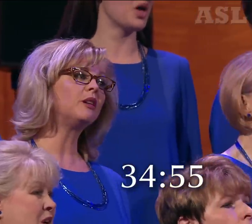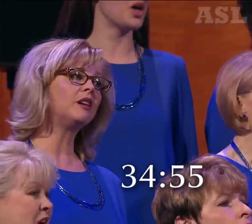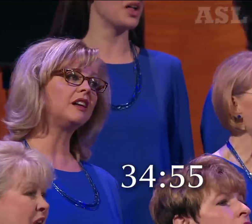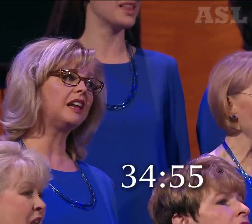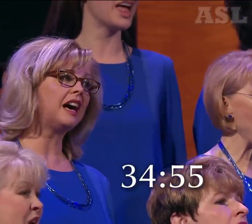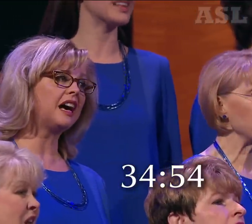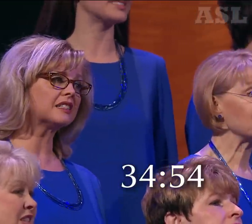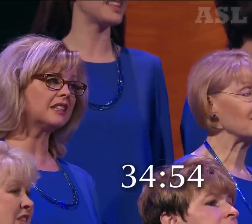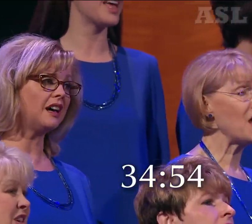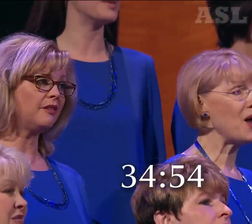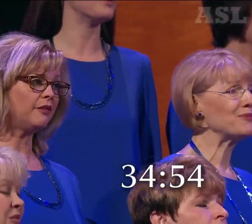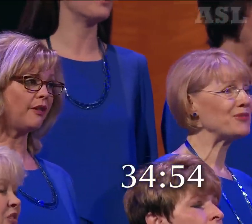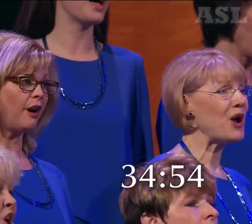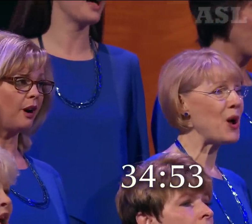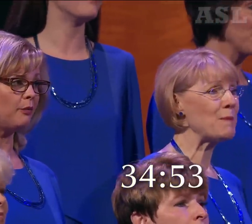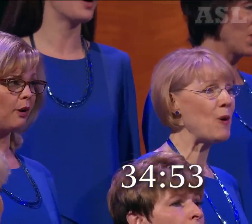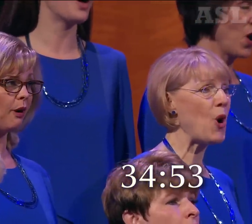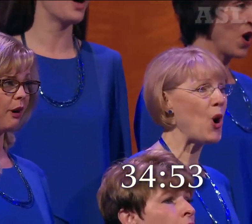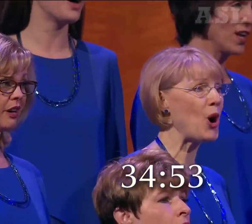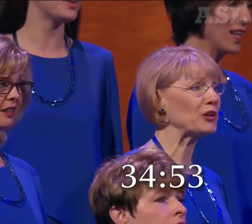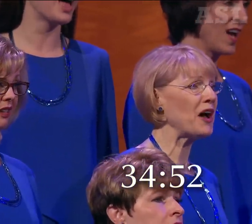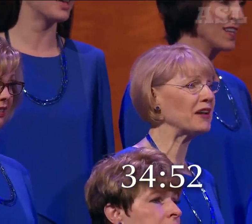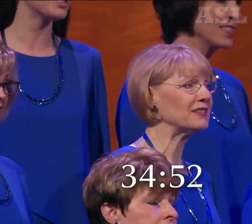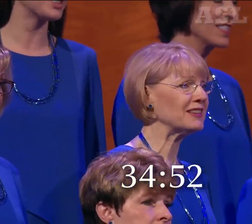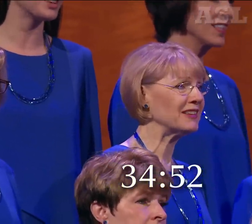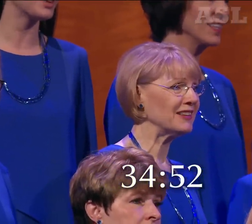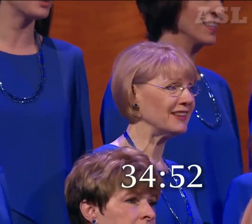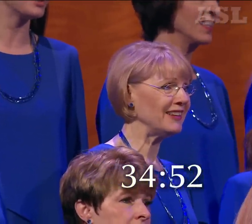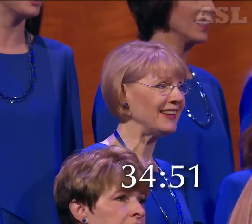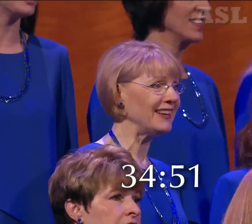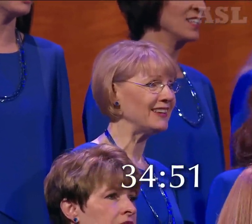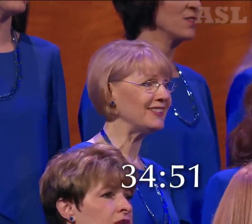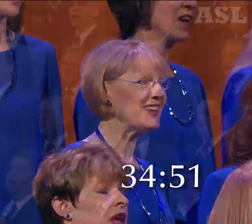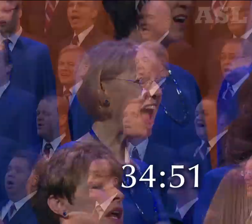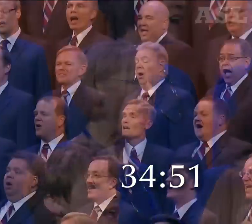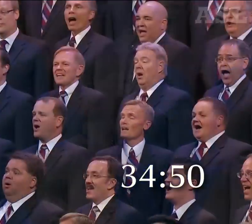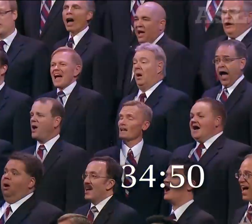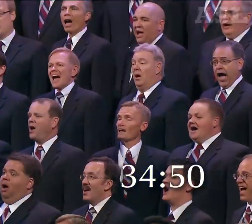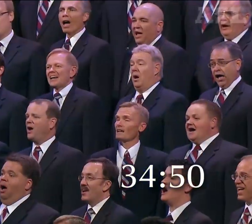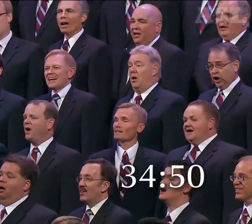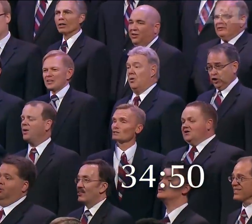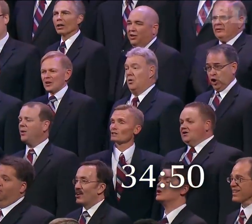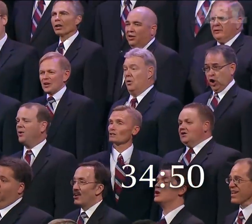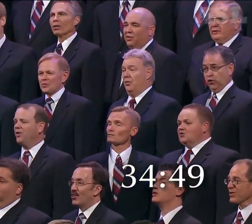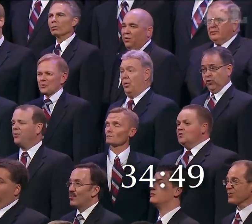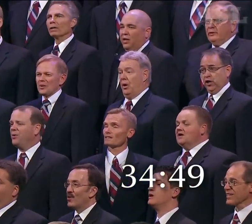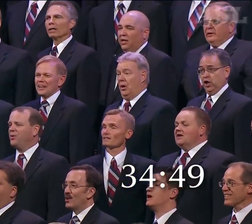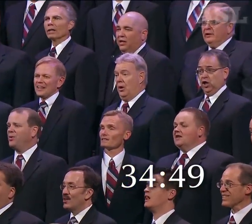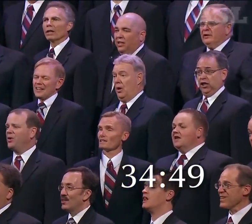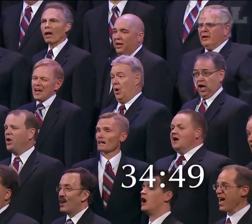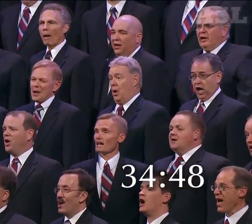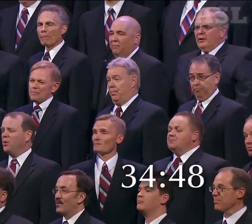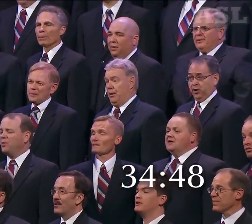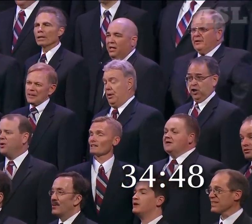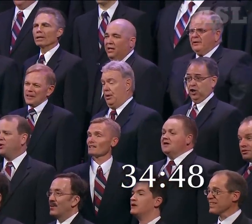THIS IS THE ENGLISH CLOSED CAPTION CHANNEL OF THE CHURCH OF JESUS CHRIST OF LATTER-DAY SAINTS.